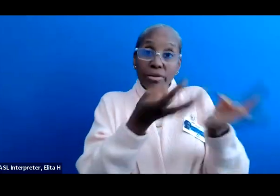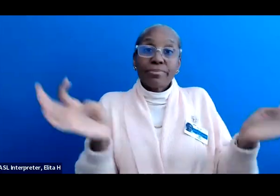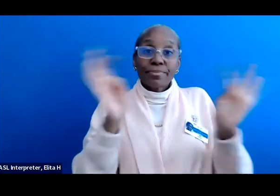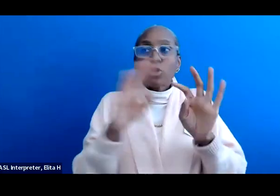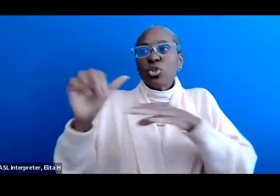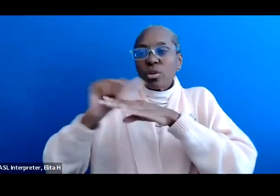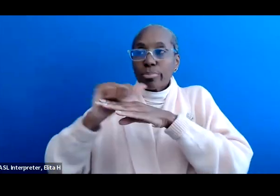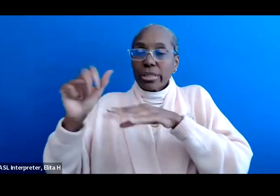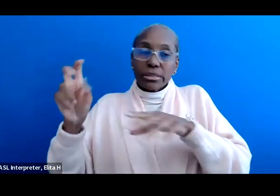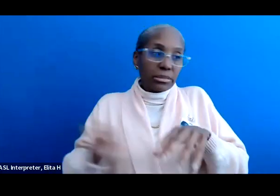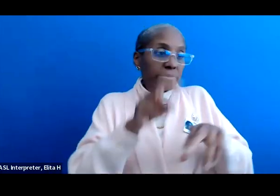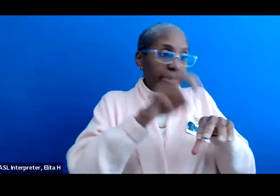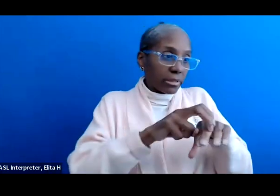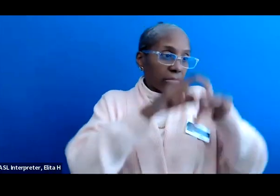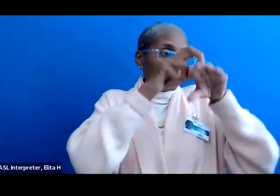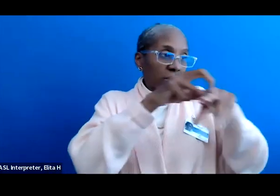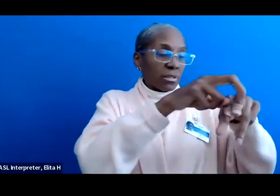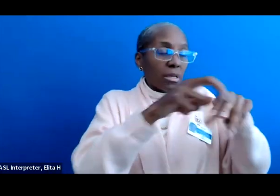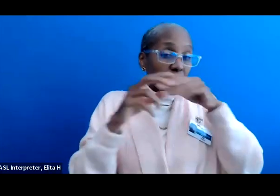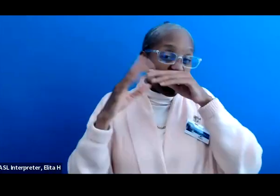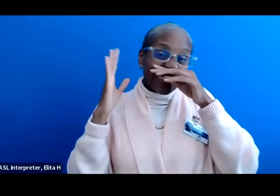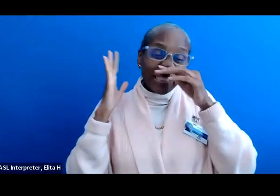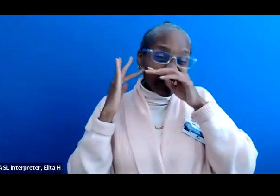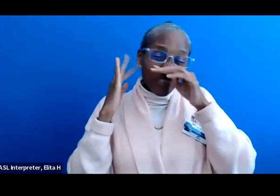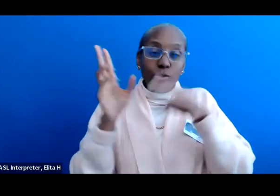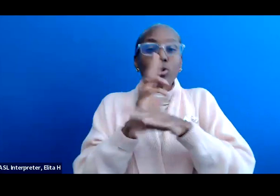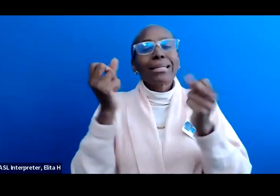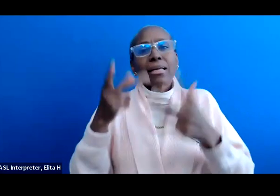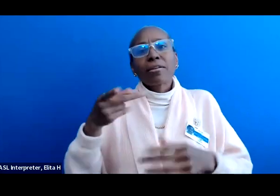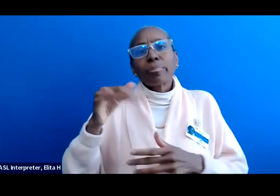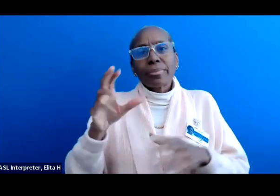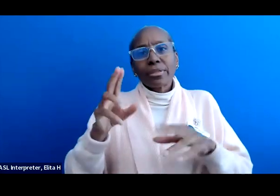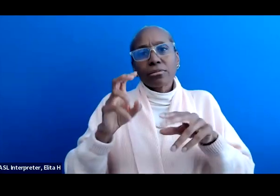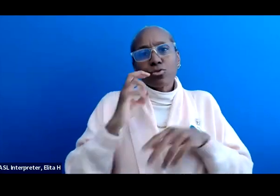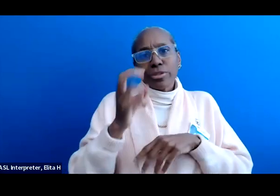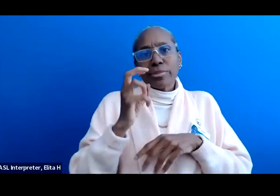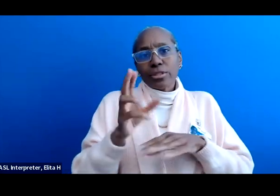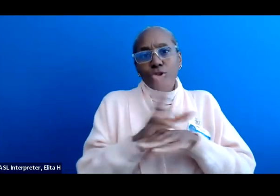getting on and off the bus, because in California, they use a lot of public transportation. So that's really cool.